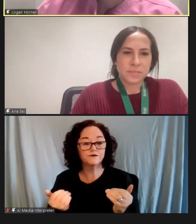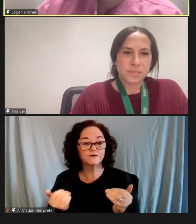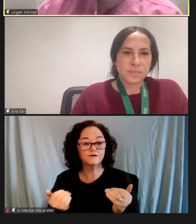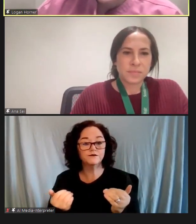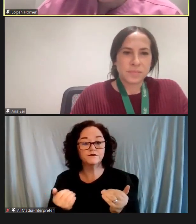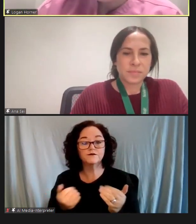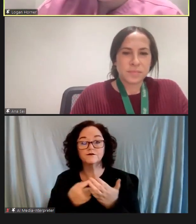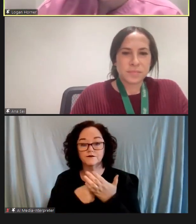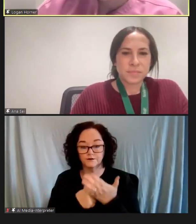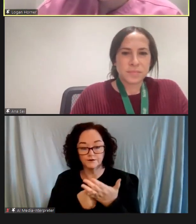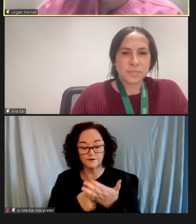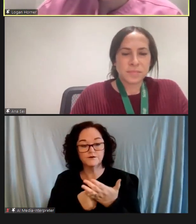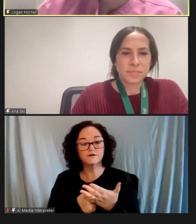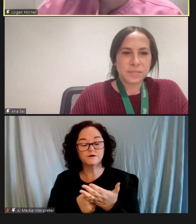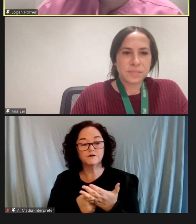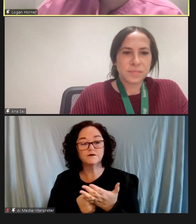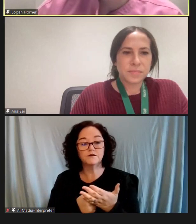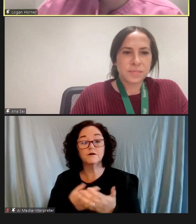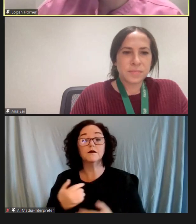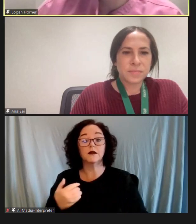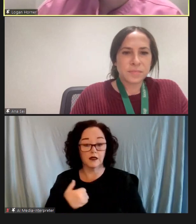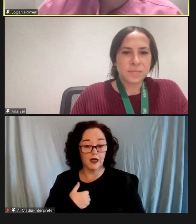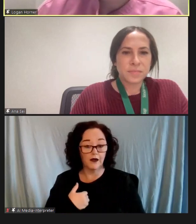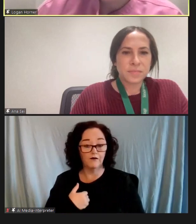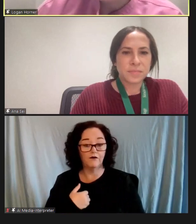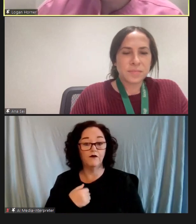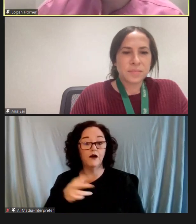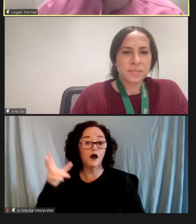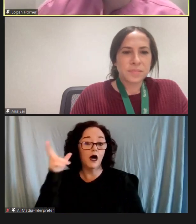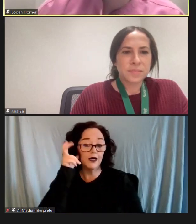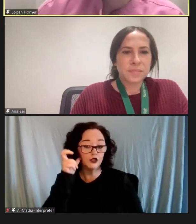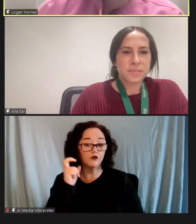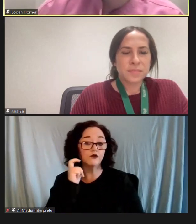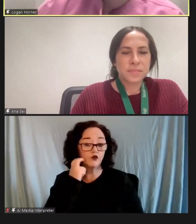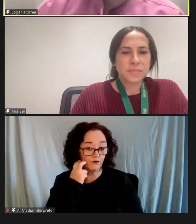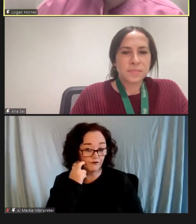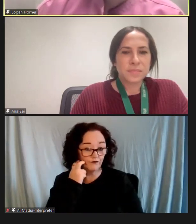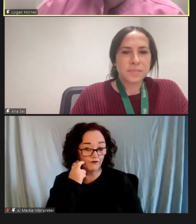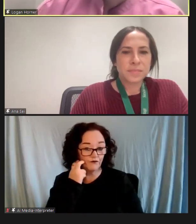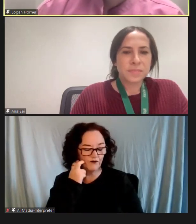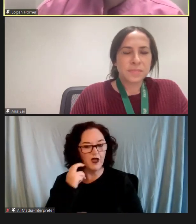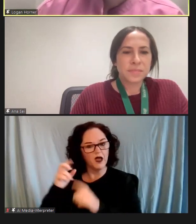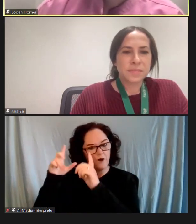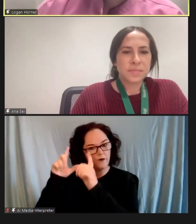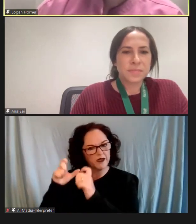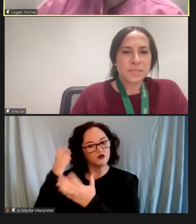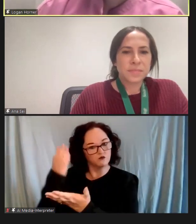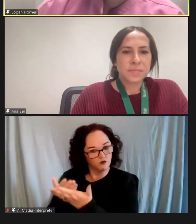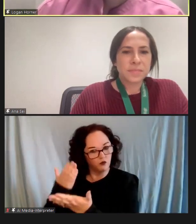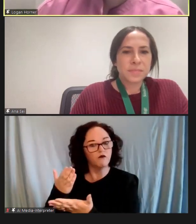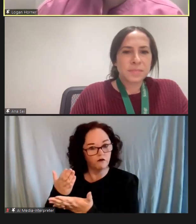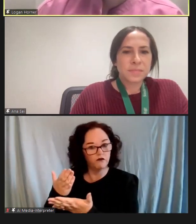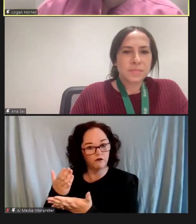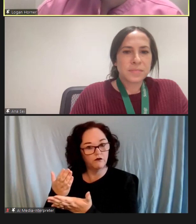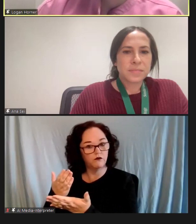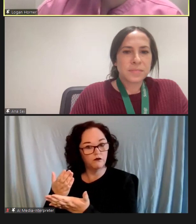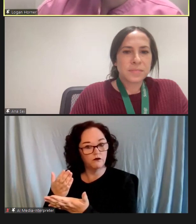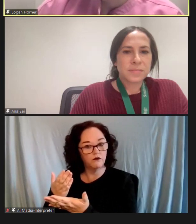we have an auditory nerve we've confirmed that with